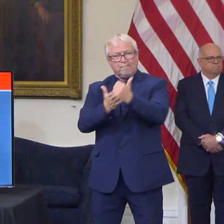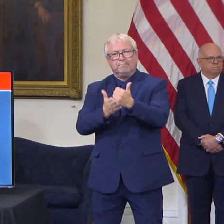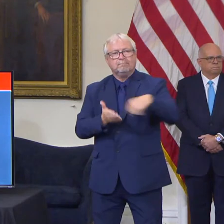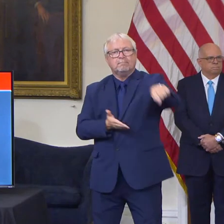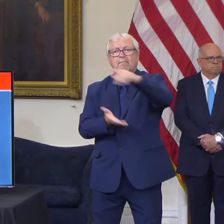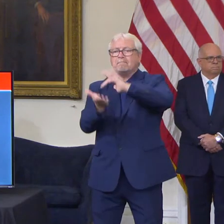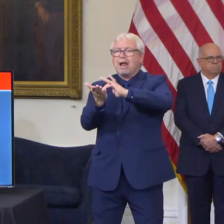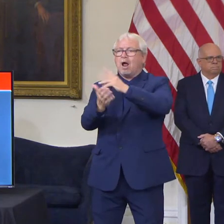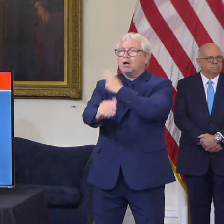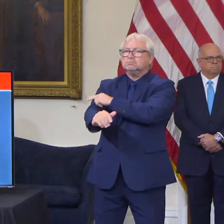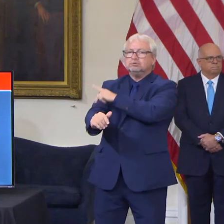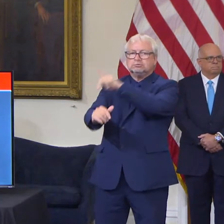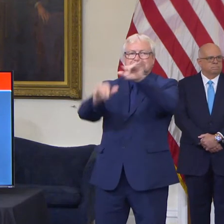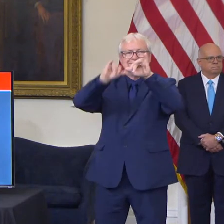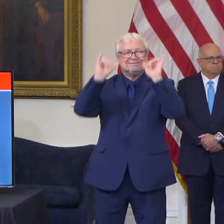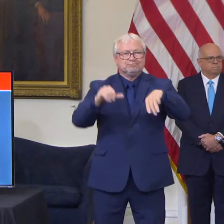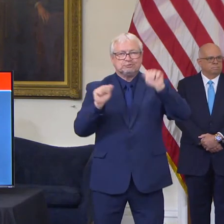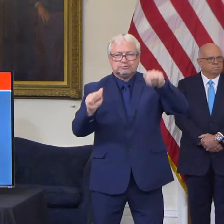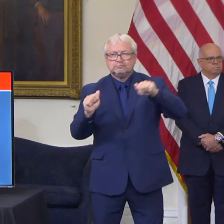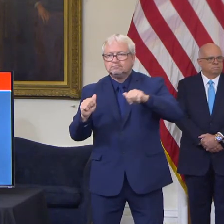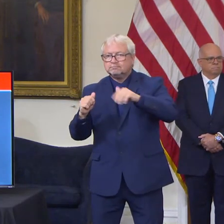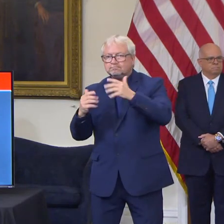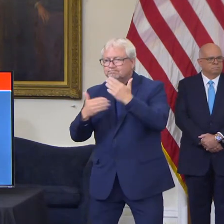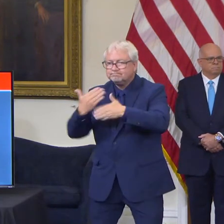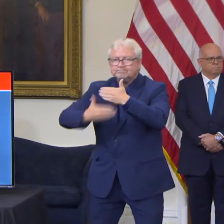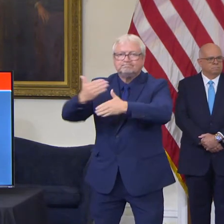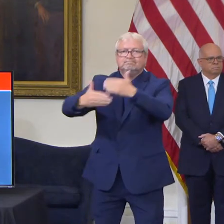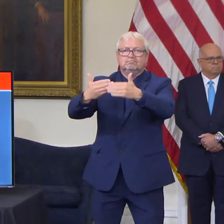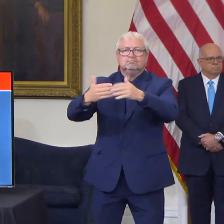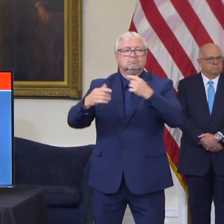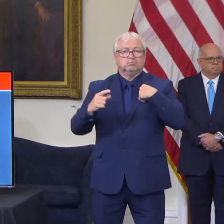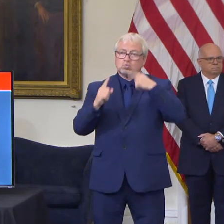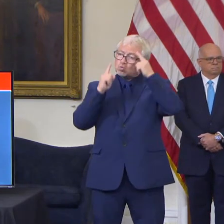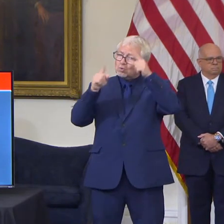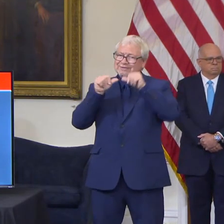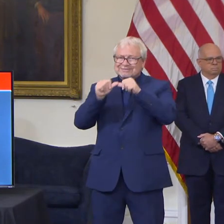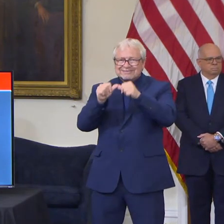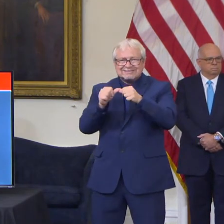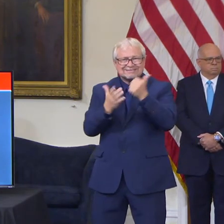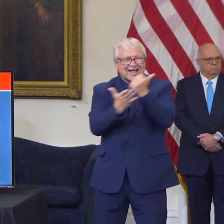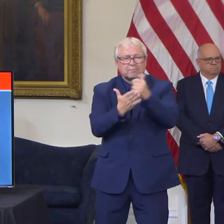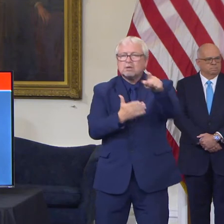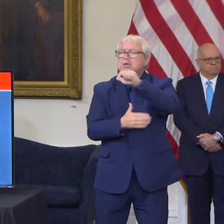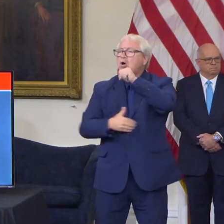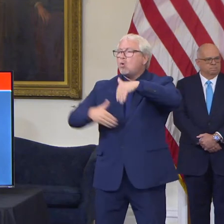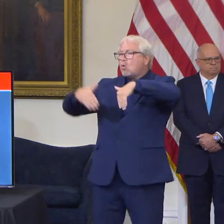to overwhelm our healthcare system, creating needless suffering and death. The vaccine is the best tool and now is the time.